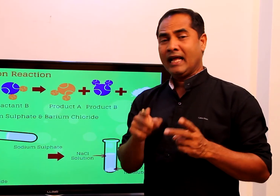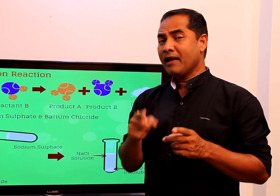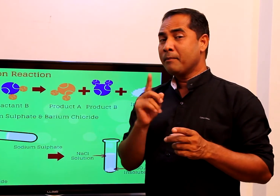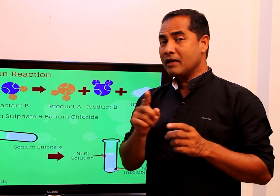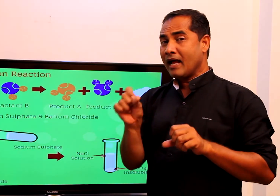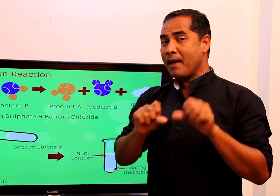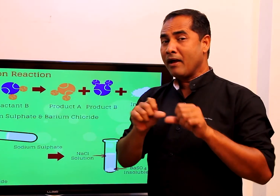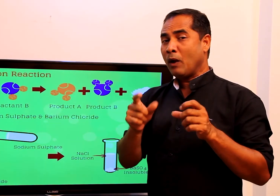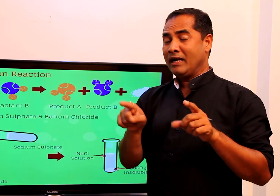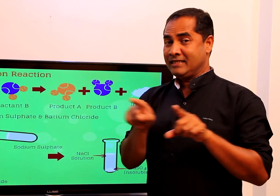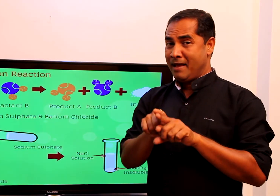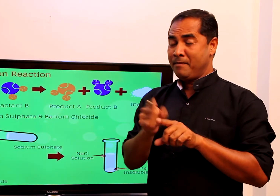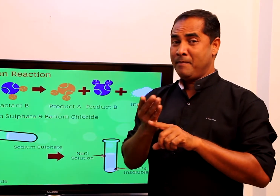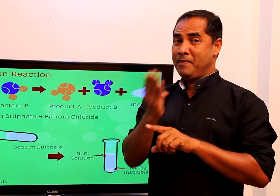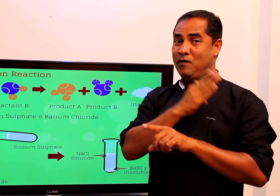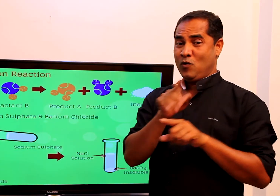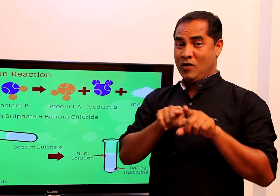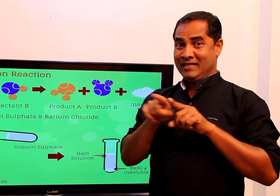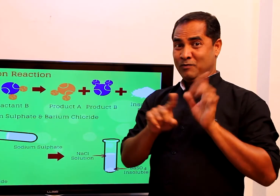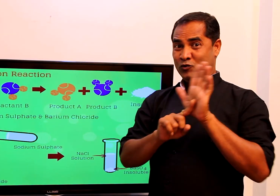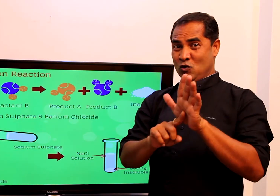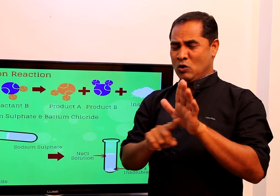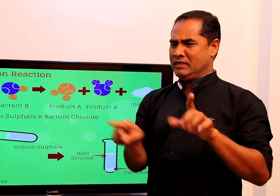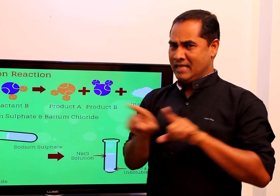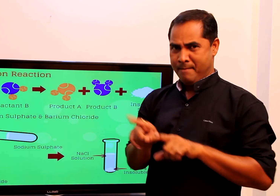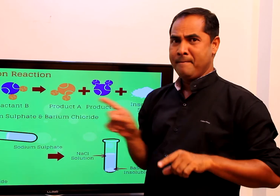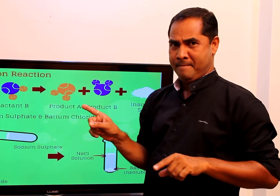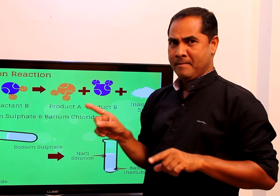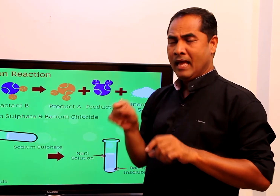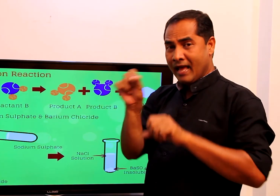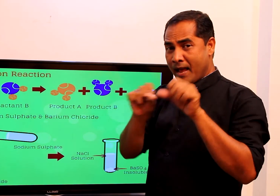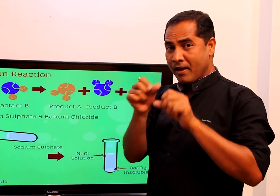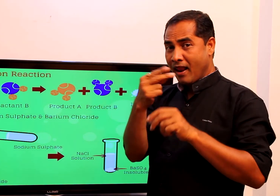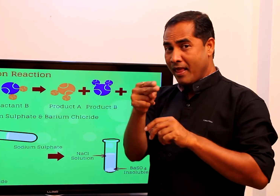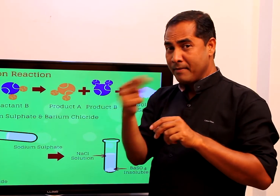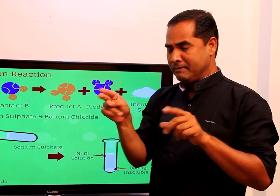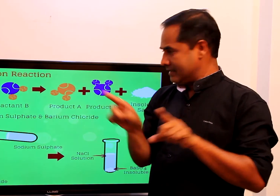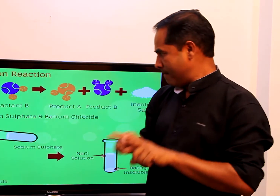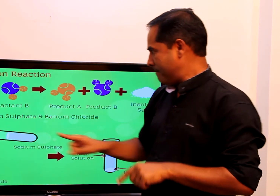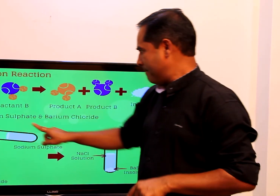is a precipitate. I've already shown you one example of